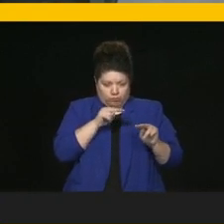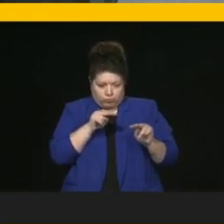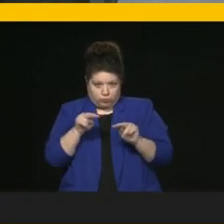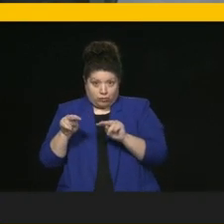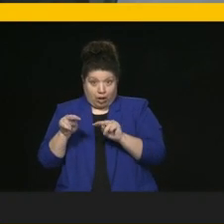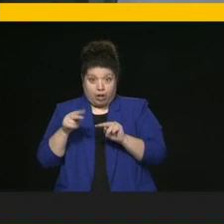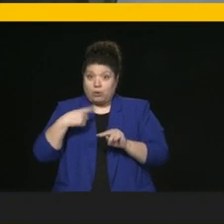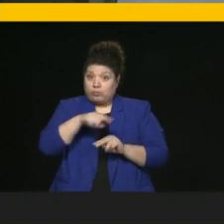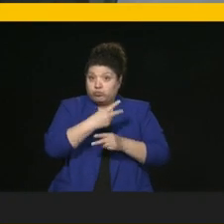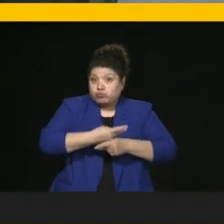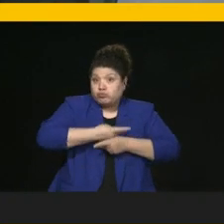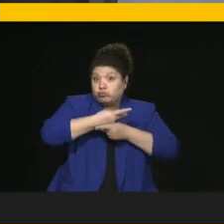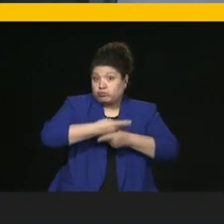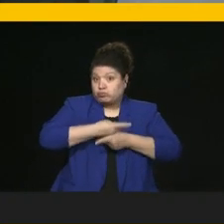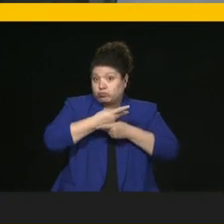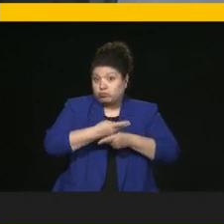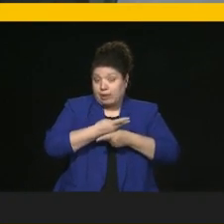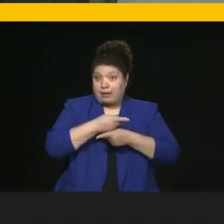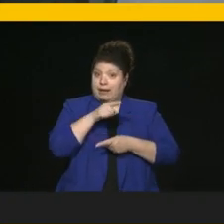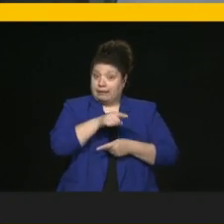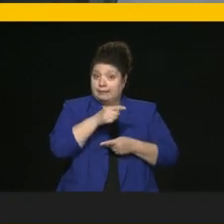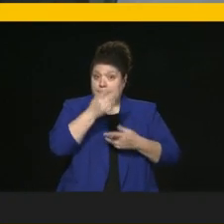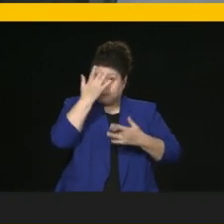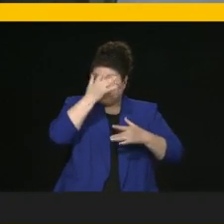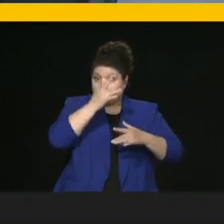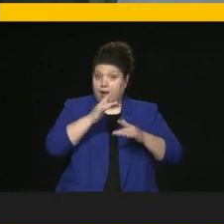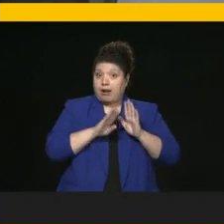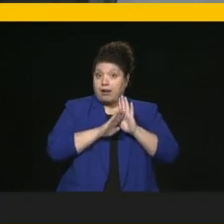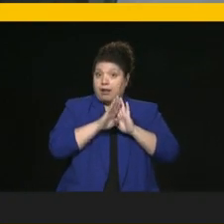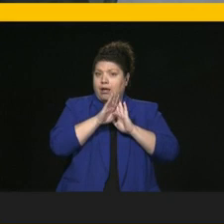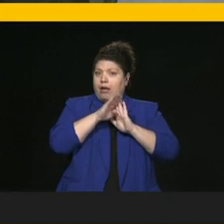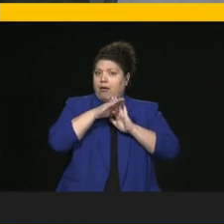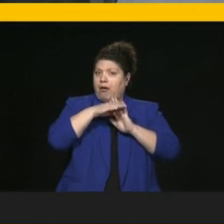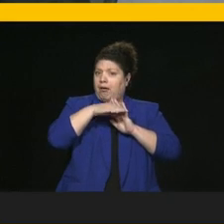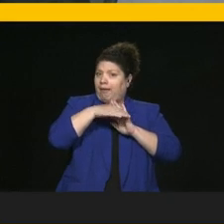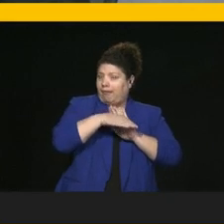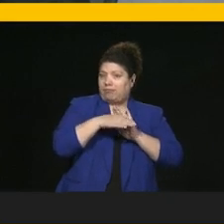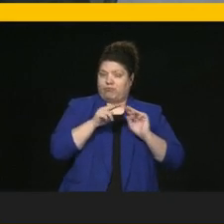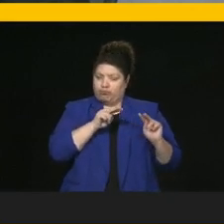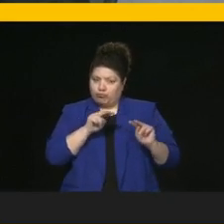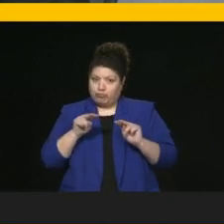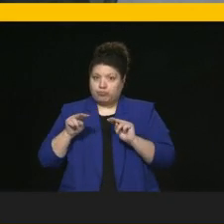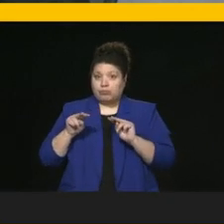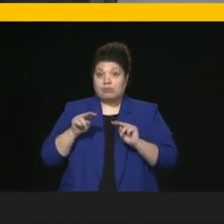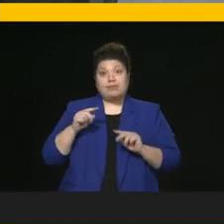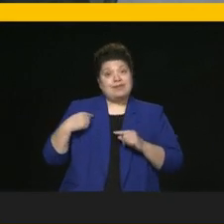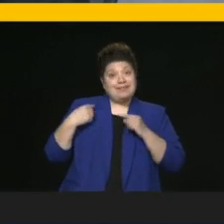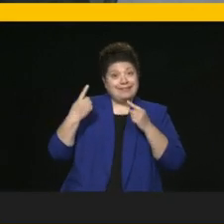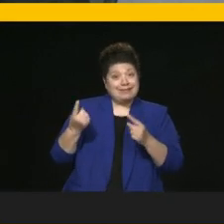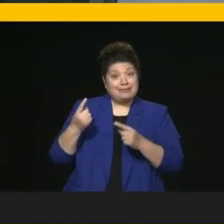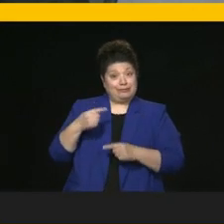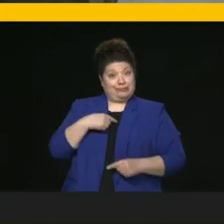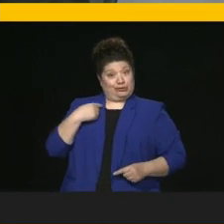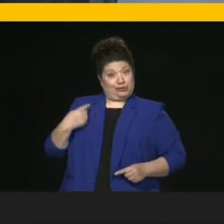THAT OUR EFFORTS ARE HAVING AN IMPACT ON THE EPIDEMIC CURVE.